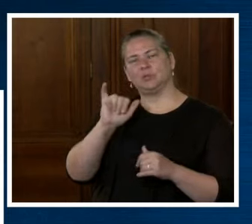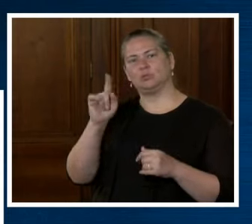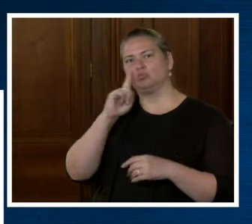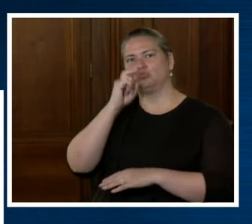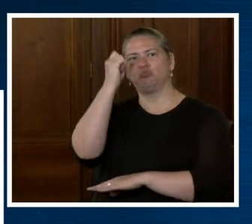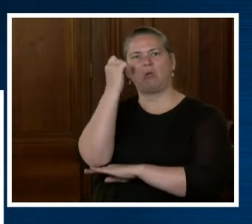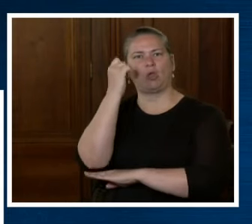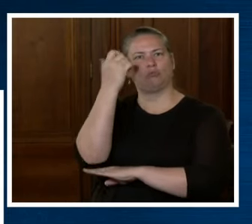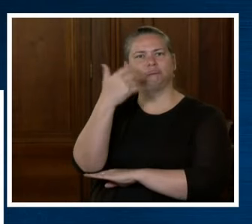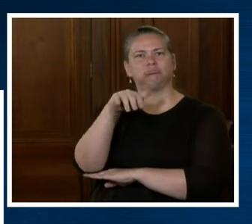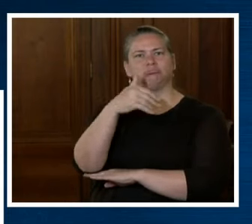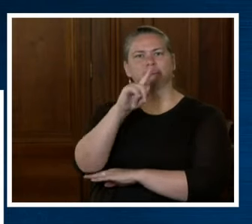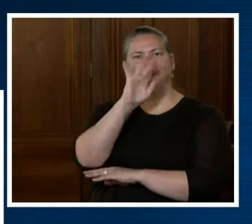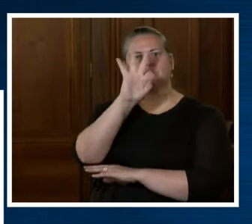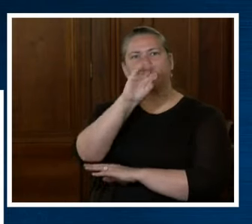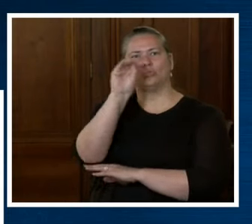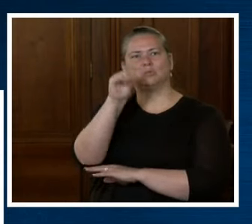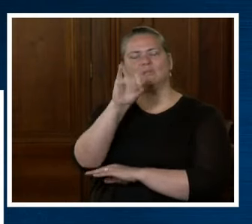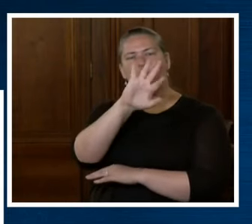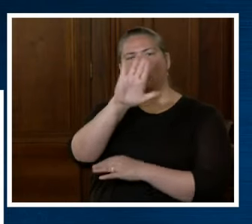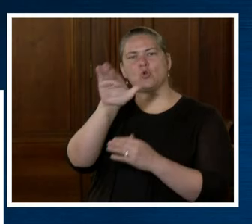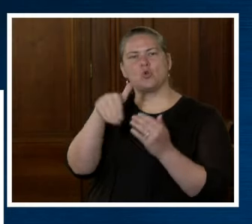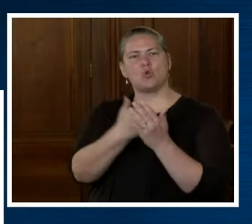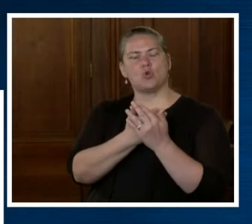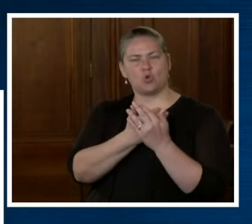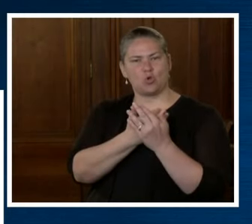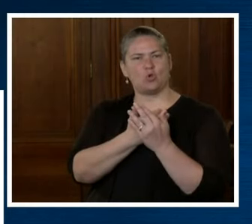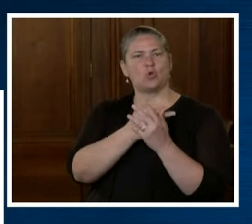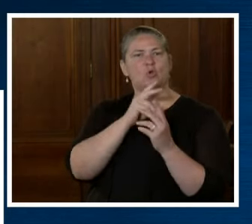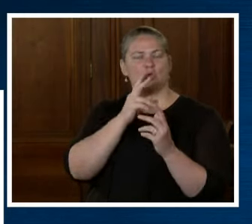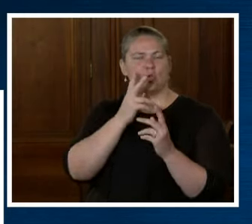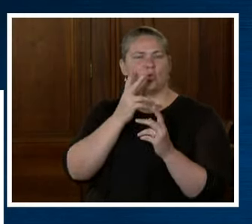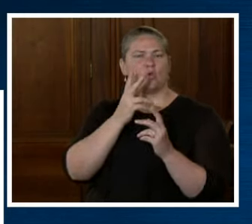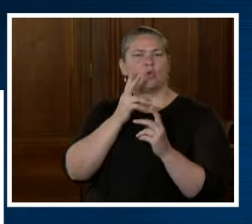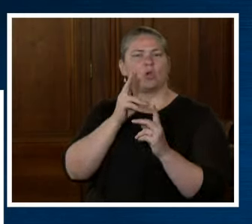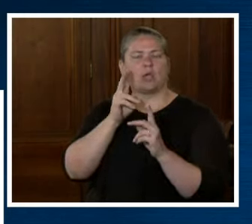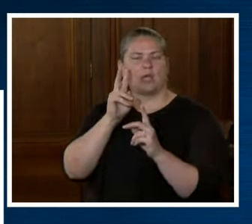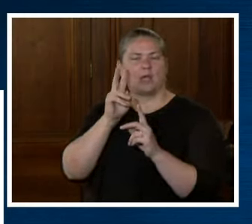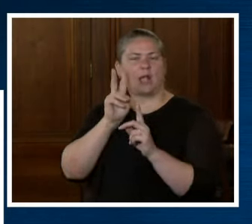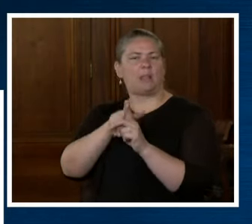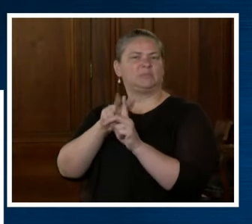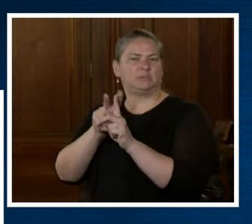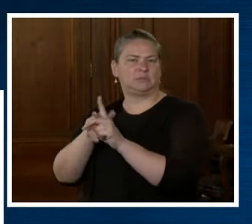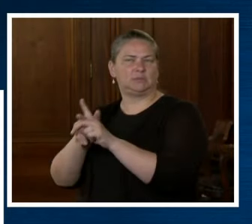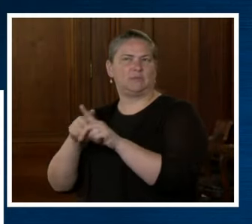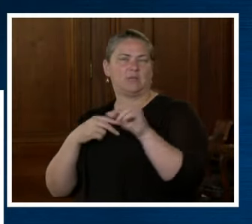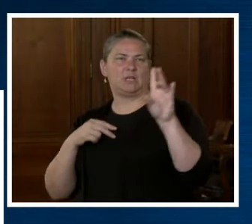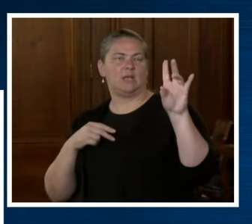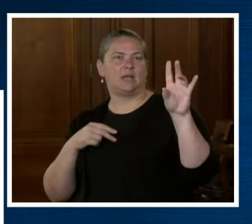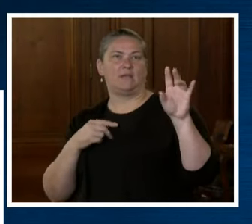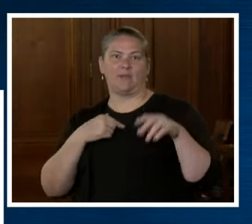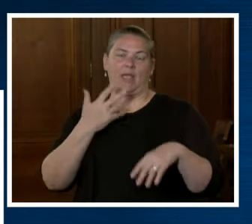ALL RIGHT. WE ARE HAVING HIGHER UTILIZATION. WE TALK OFTEN ABOUT JUST UI.